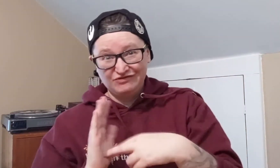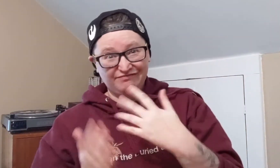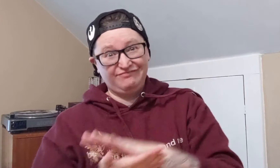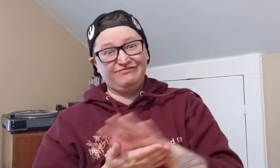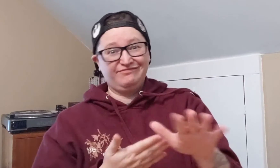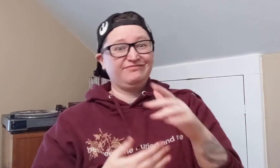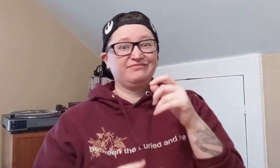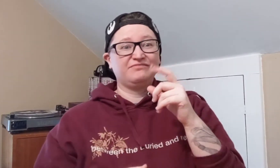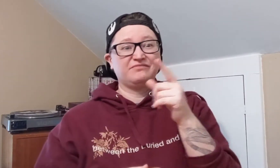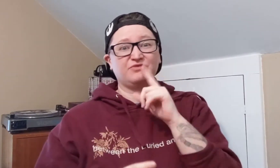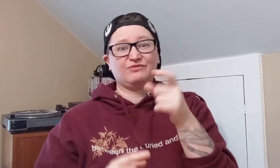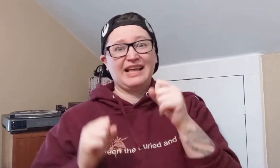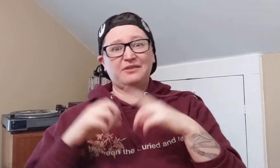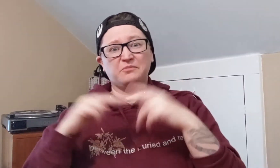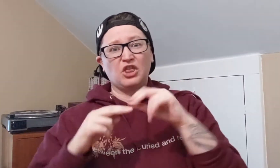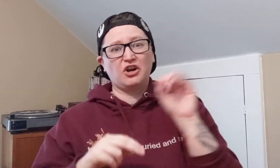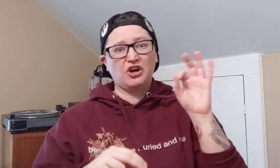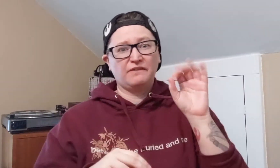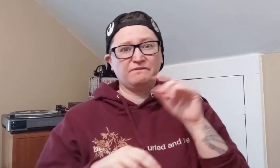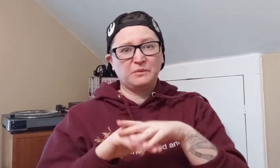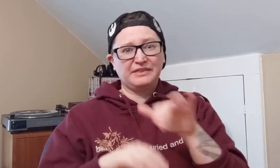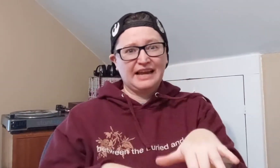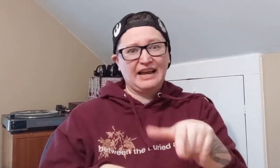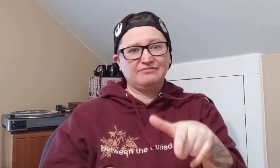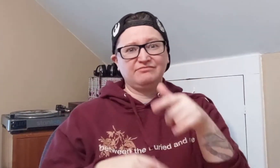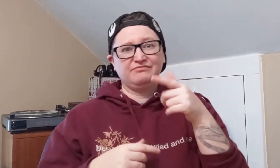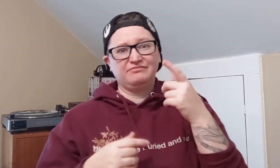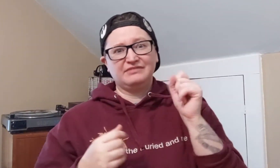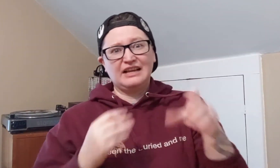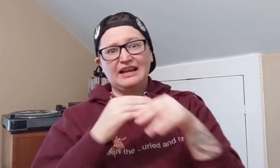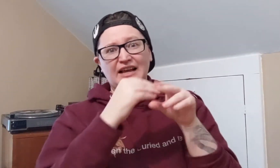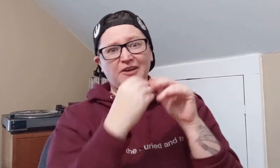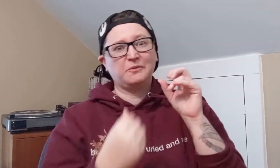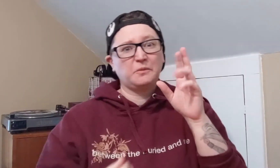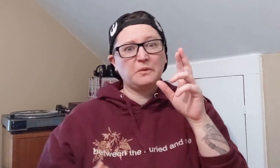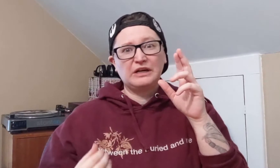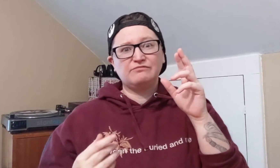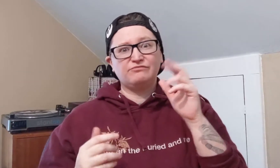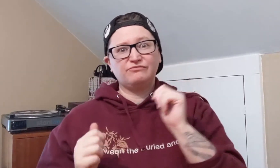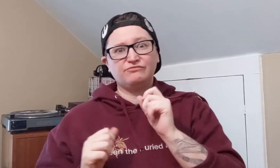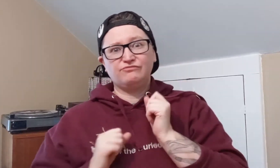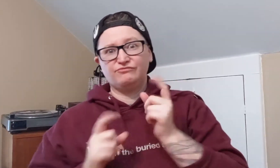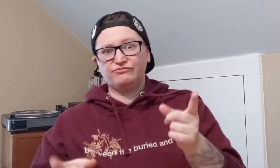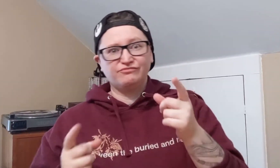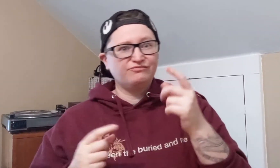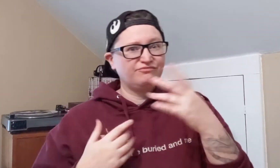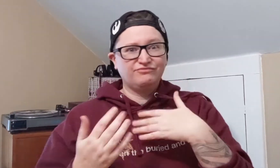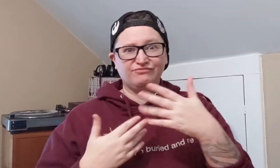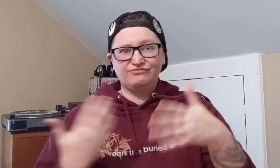it those are the rules so you can really build off of that you can add things in if you want